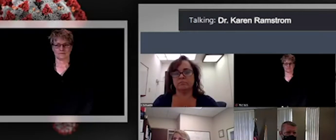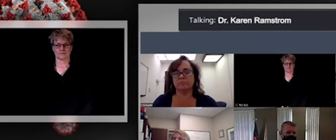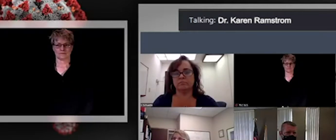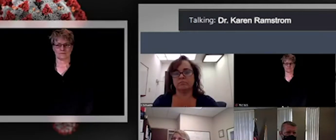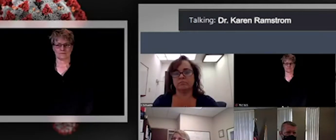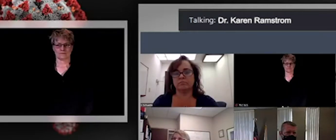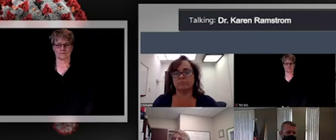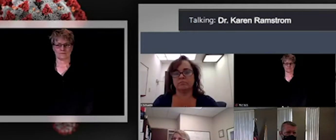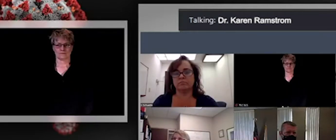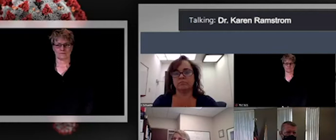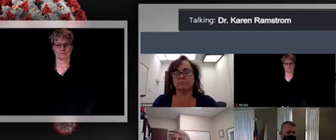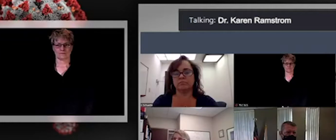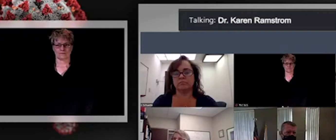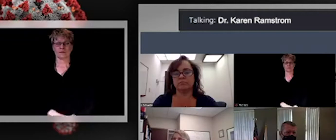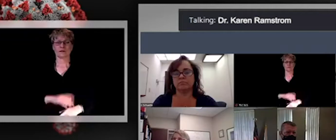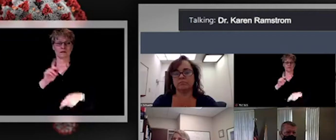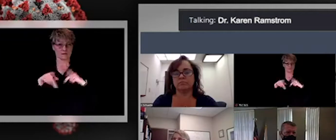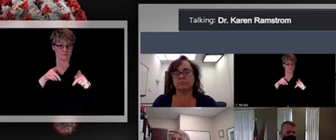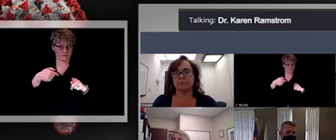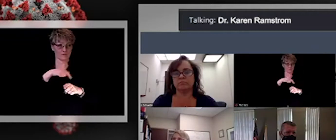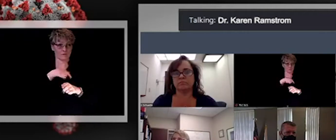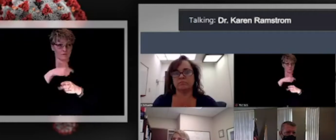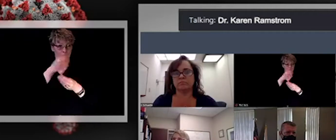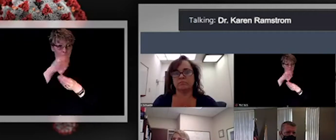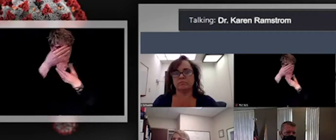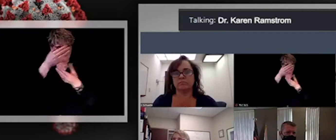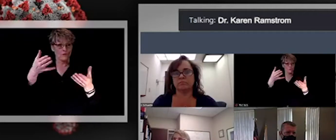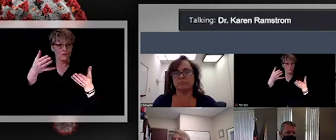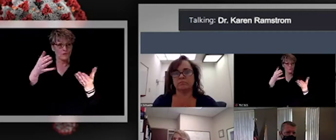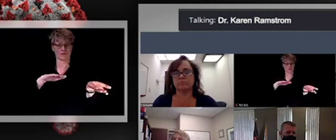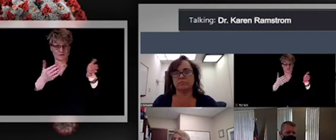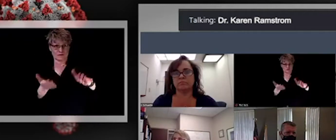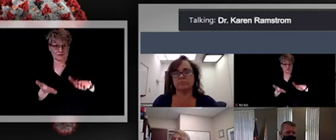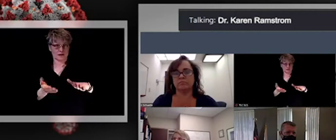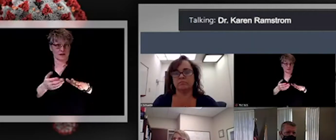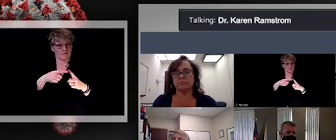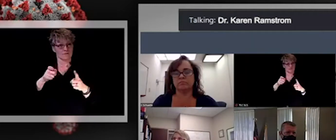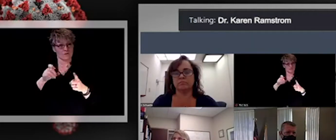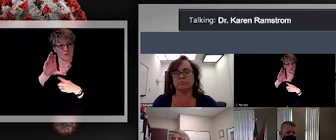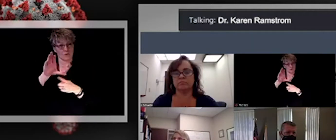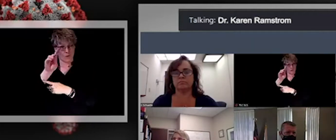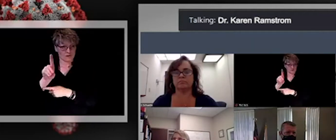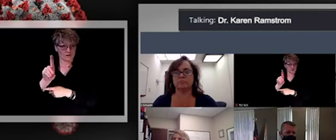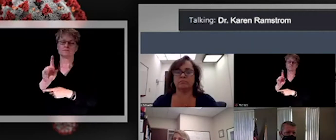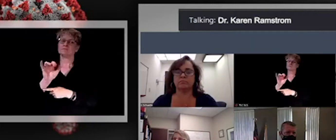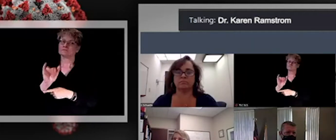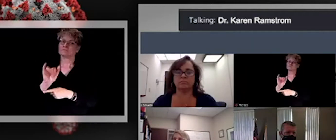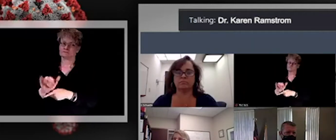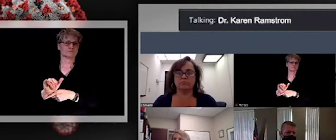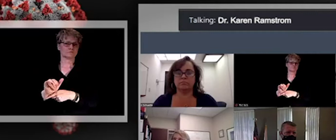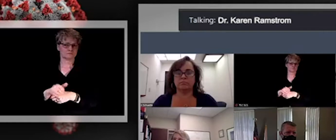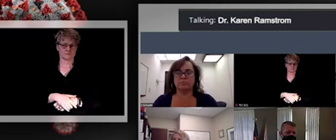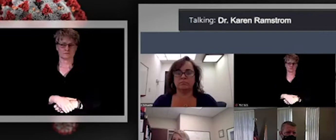of COVID-19. That's actually attested to by the reporting physician, the attending physician or the corner. We haven't had any corner cases here. But the physician who actually took